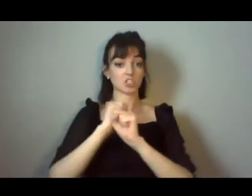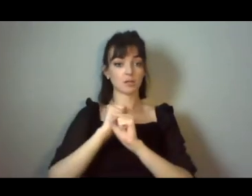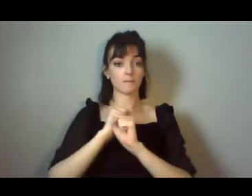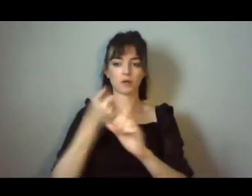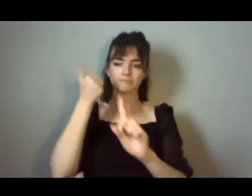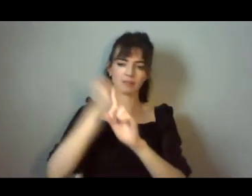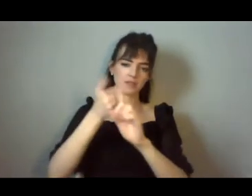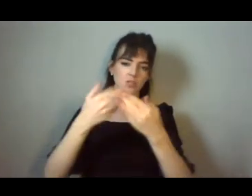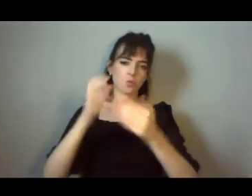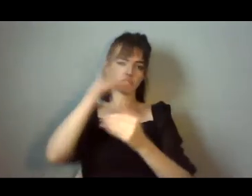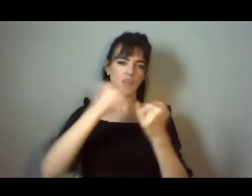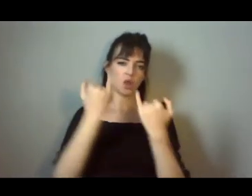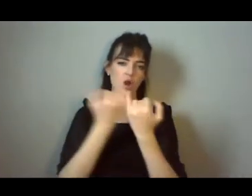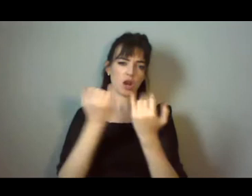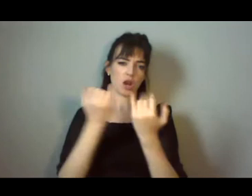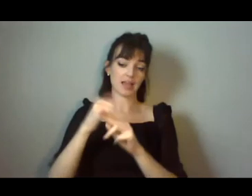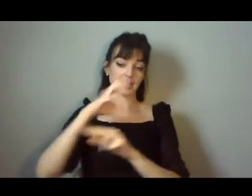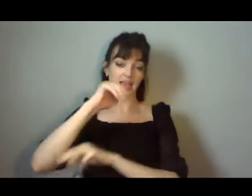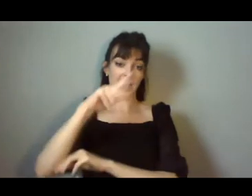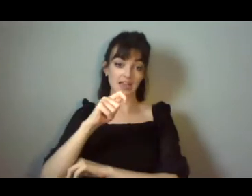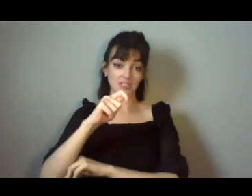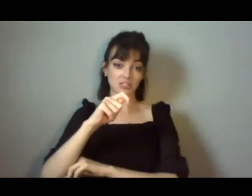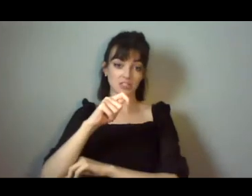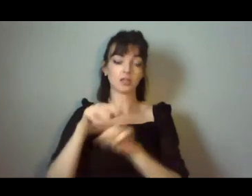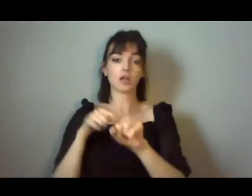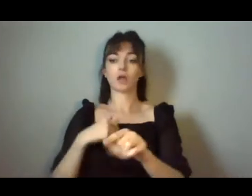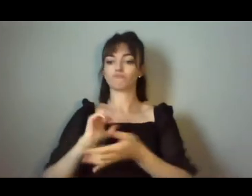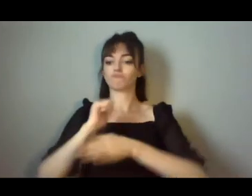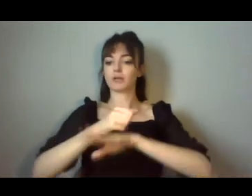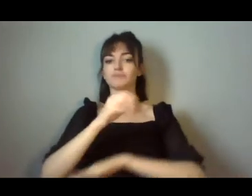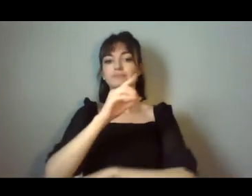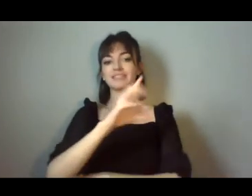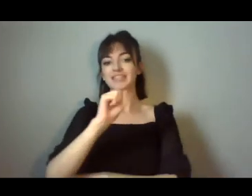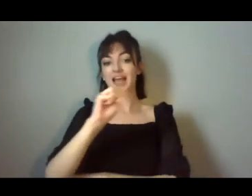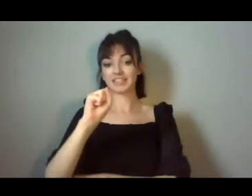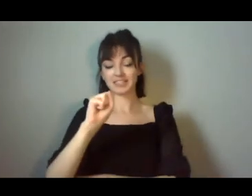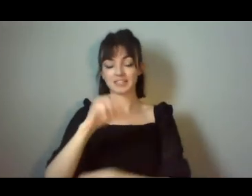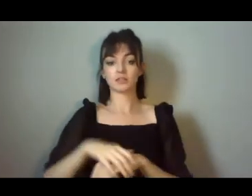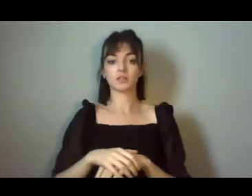under the act and in the implementation of the DSS. It's quite complex in a way because the